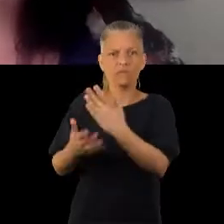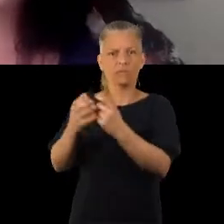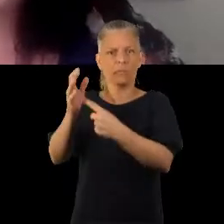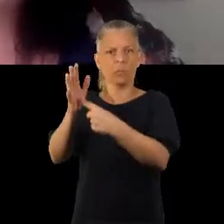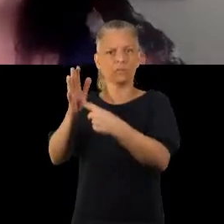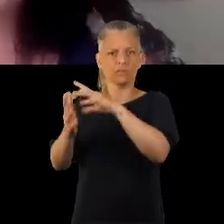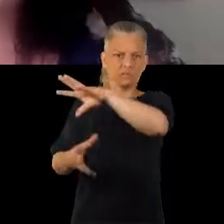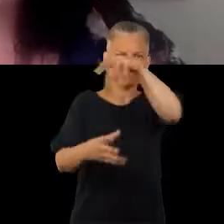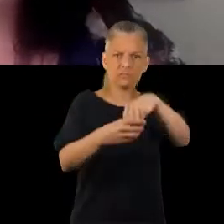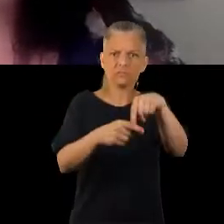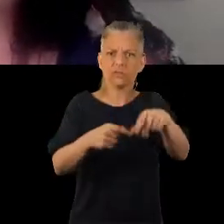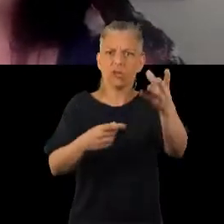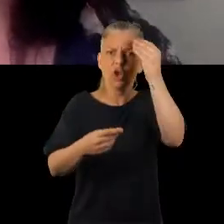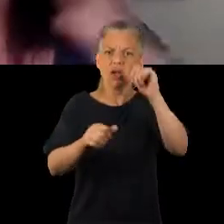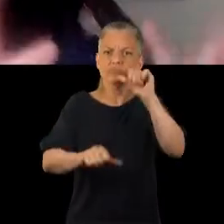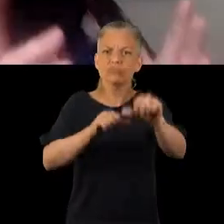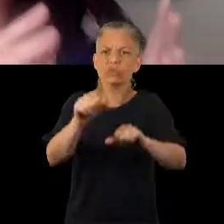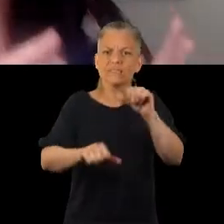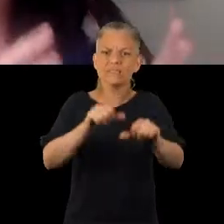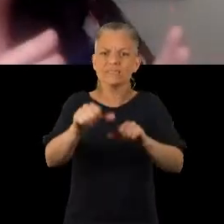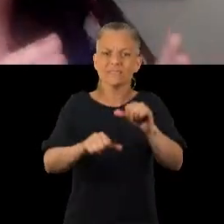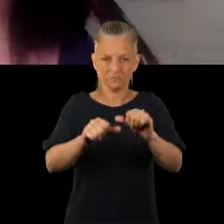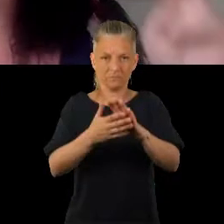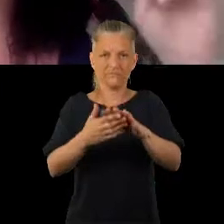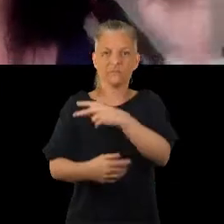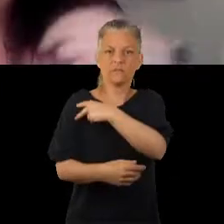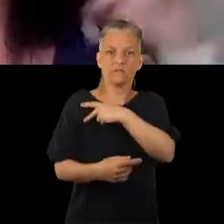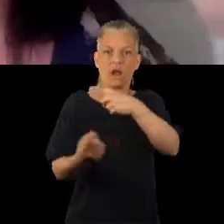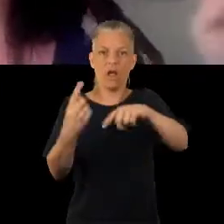health who have got lived experience and peers get a lot of attention because they’re “out”